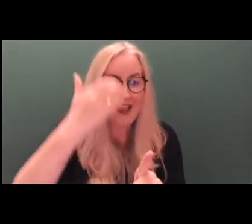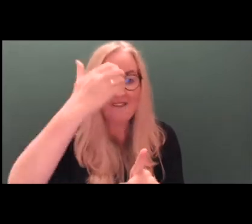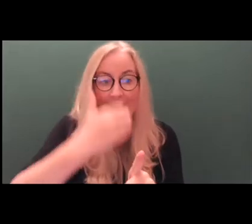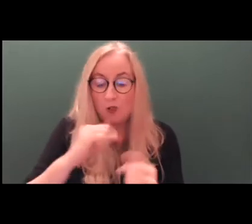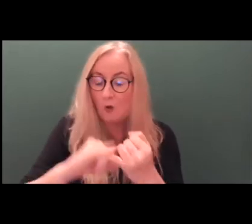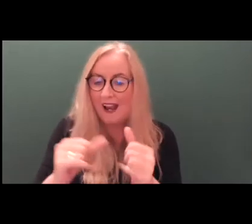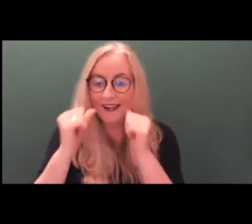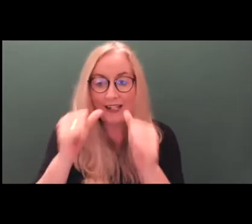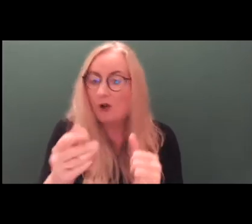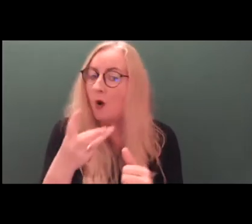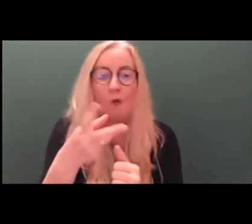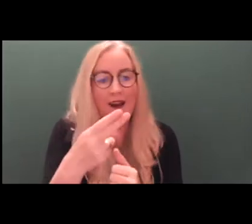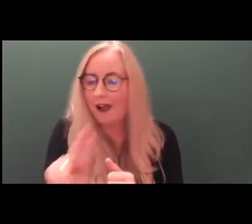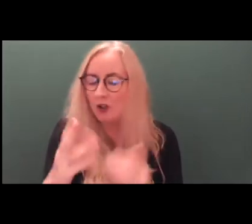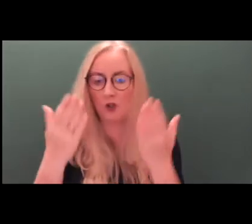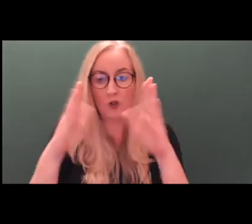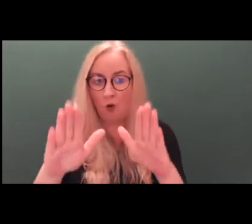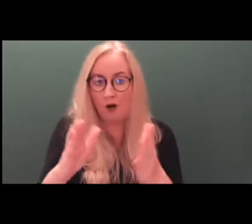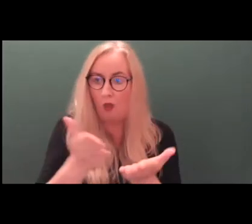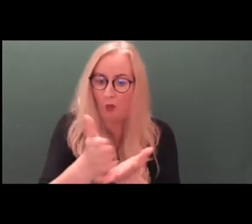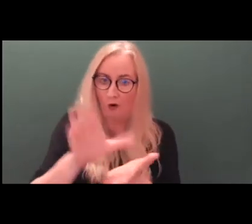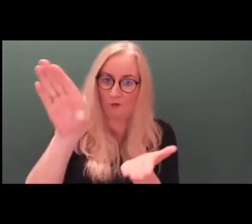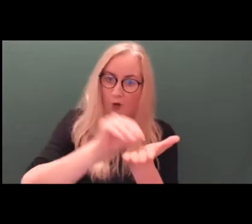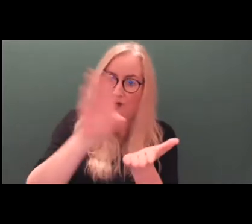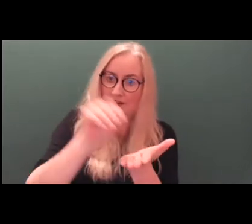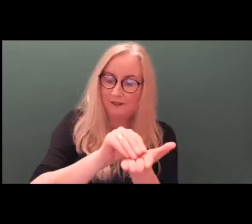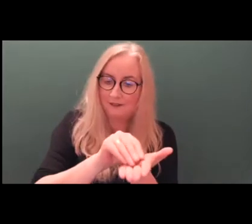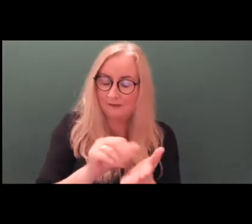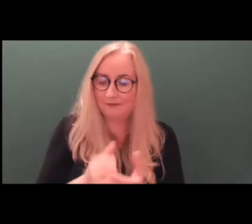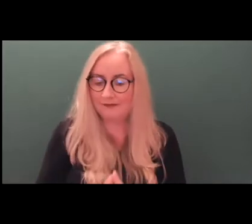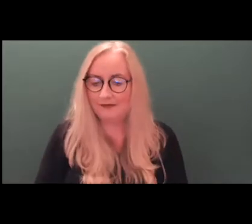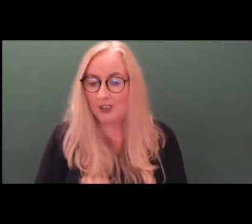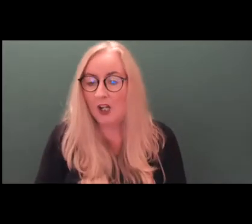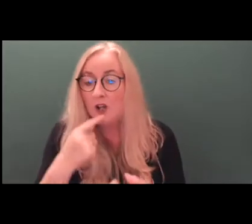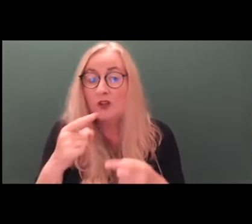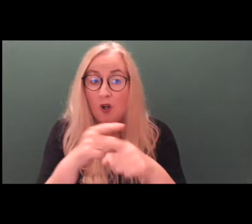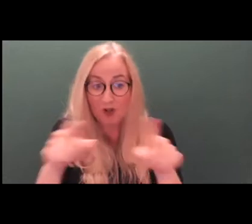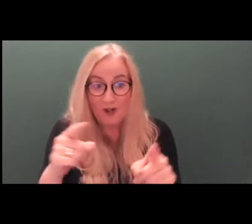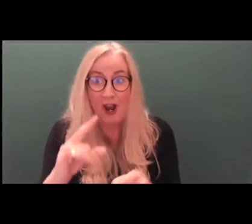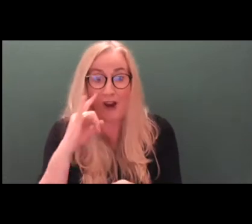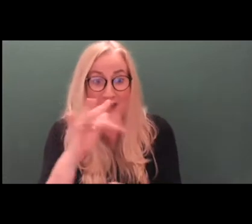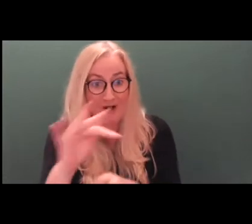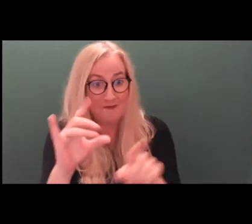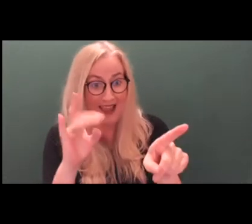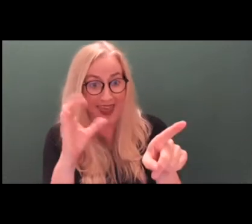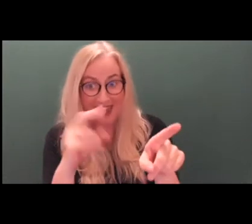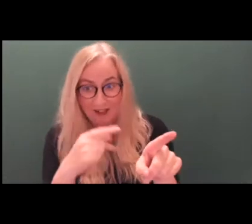will not be visible in the recording. As you have just heard from Helen, we have a packed agenda